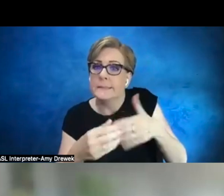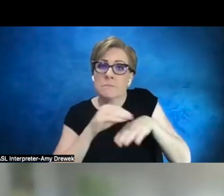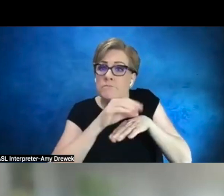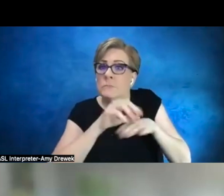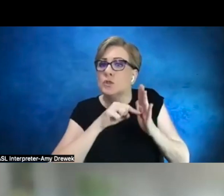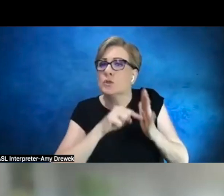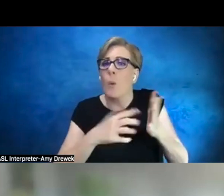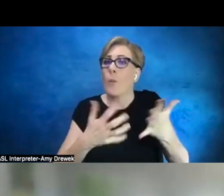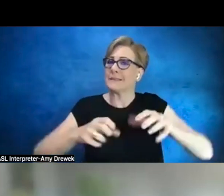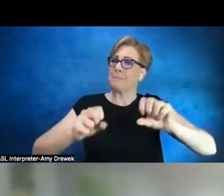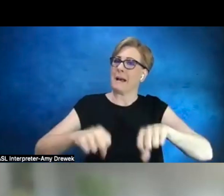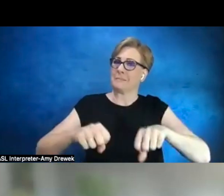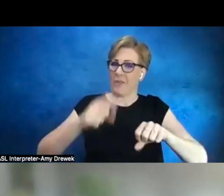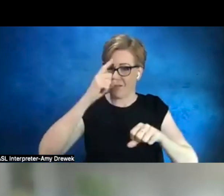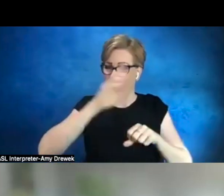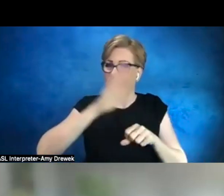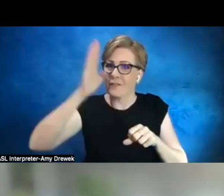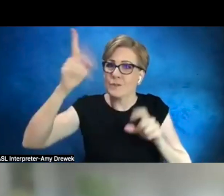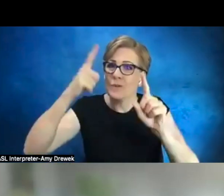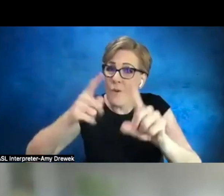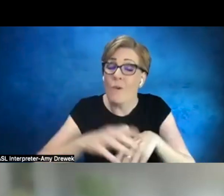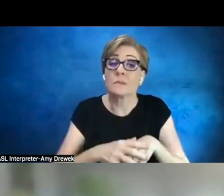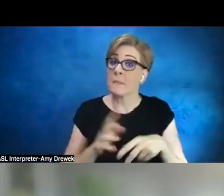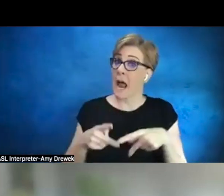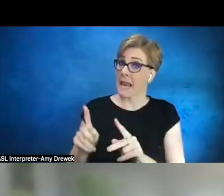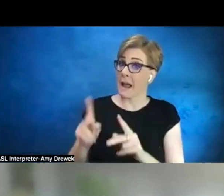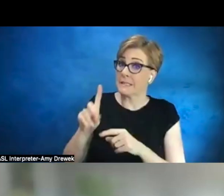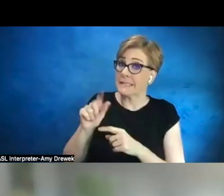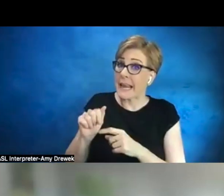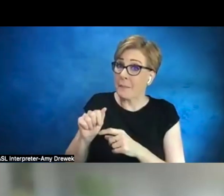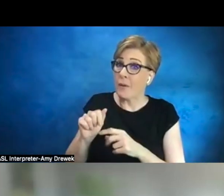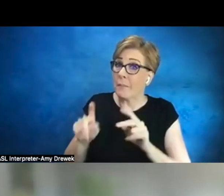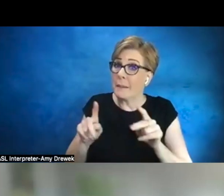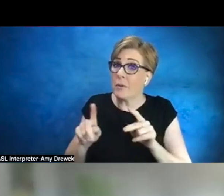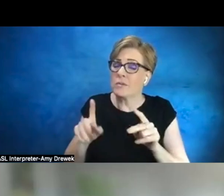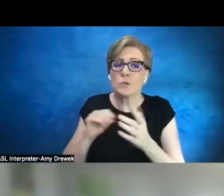disabled students and young people to learn about career possibilities and to be affirmed in the